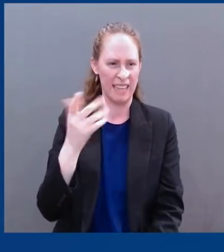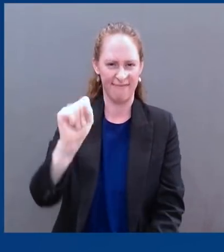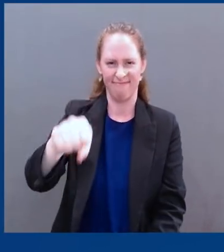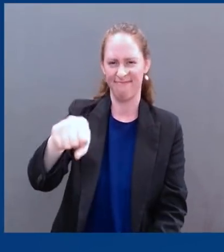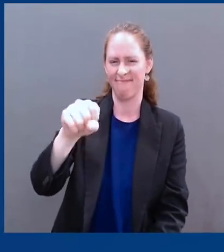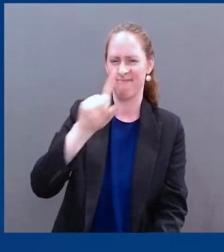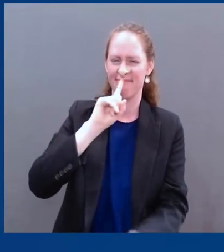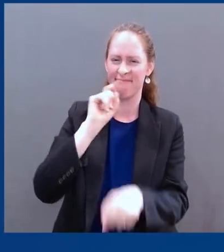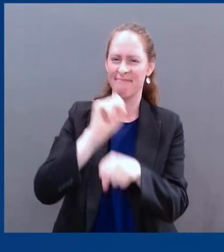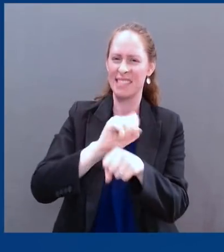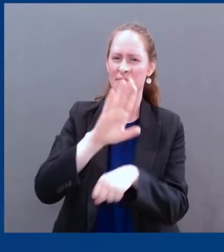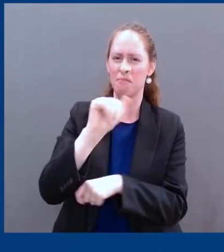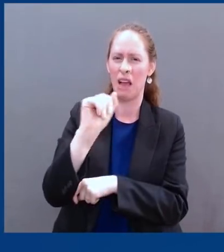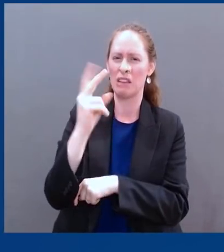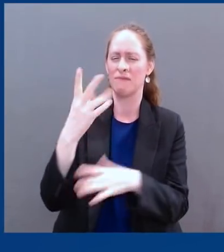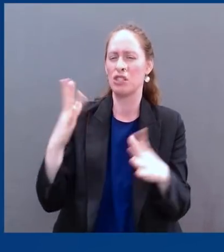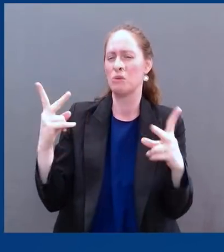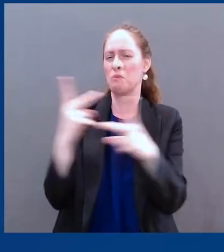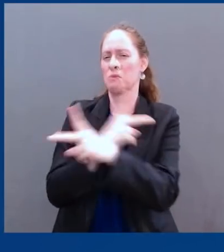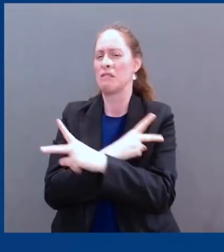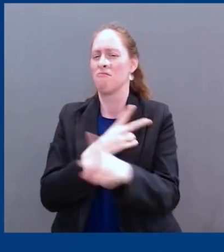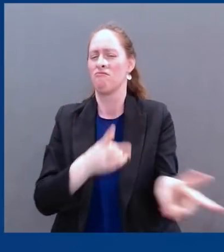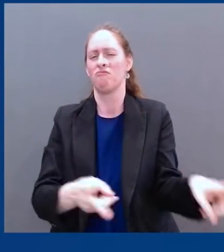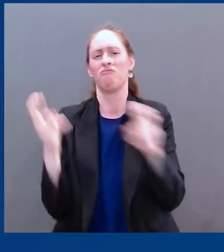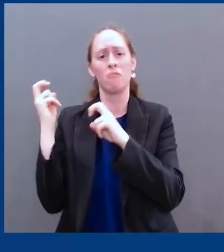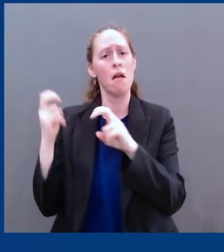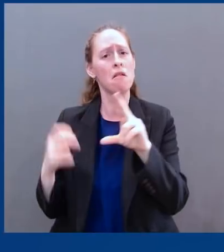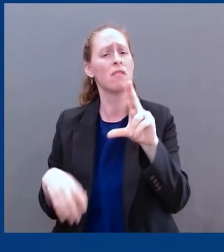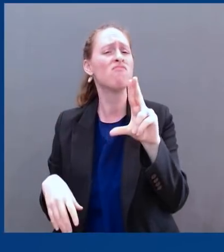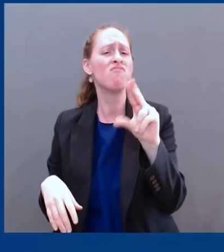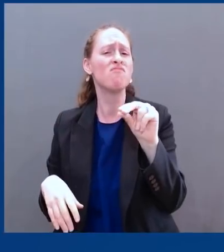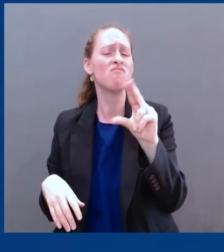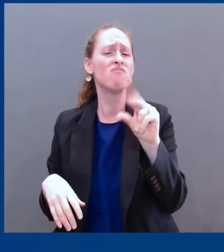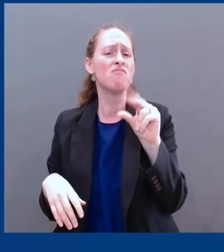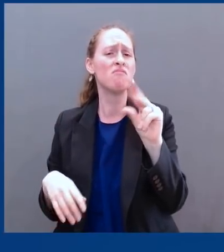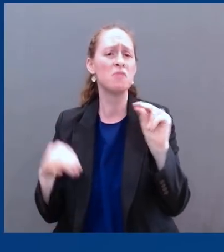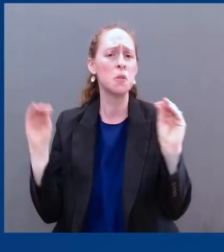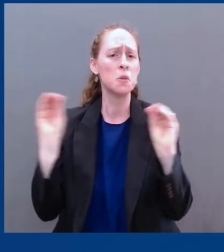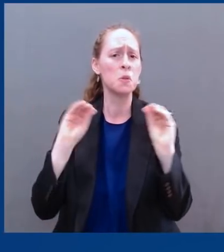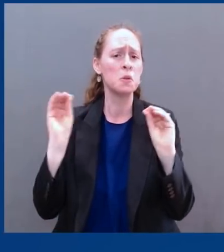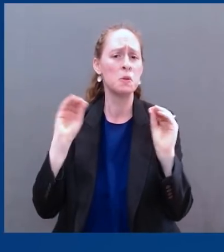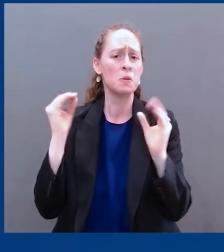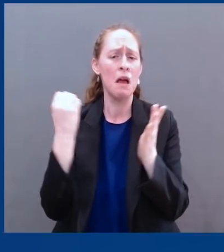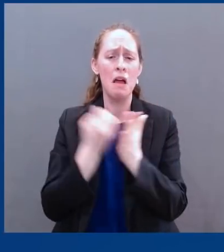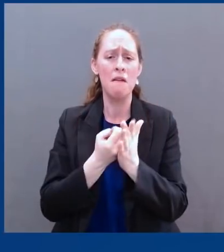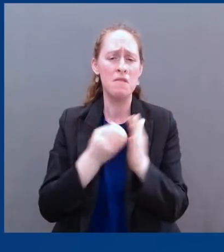to be more likely to evade our immune protection. However, it does have increased transmission